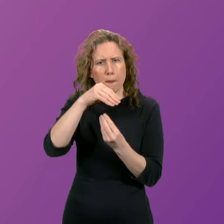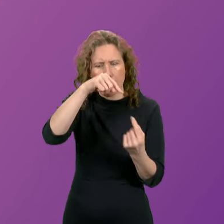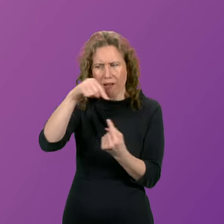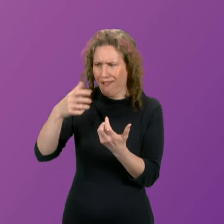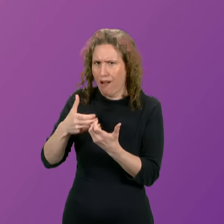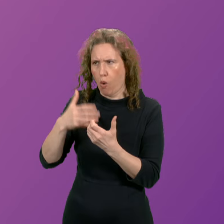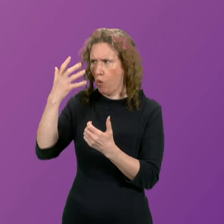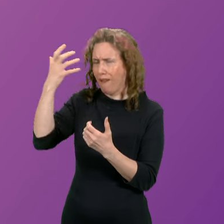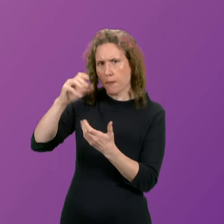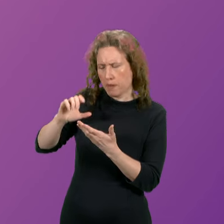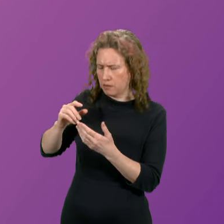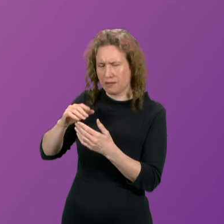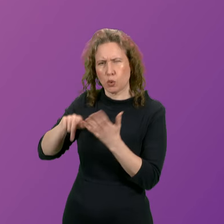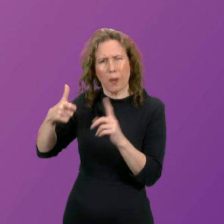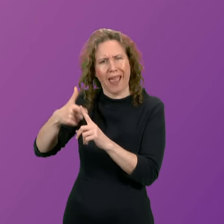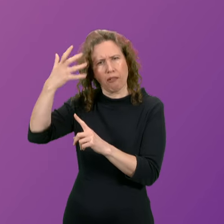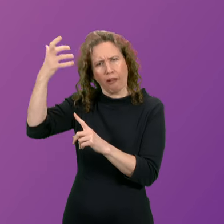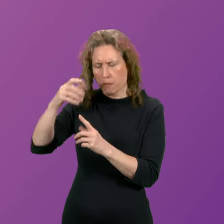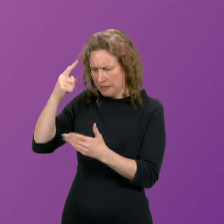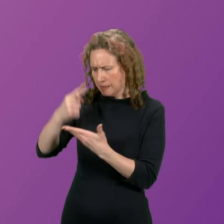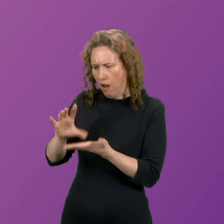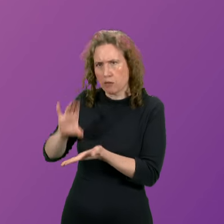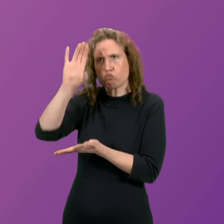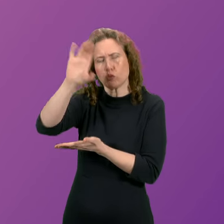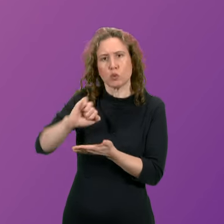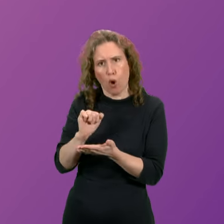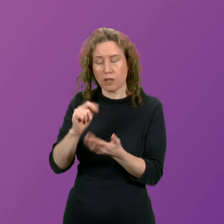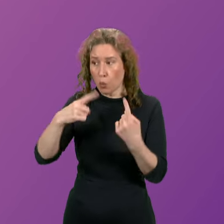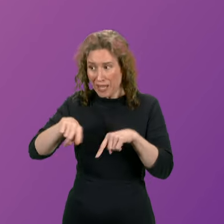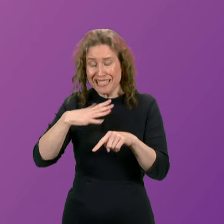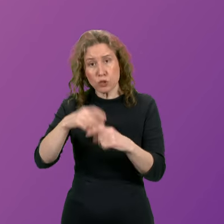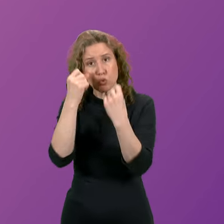People such as Liam Kerr have to wake up and realise that there is a consequence